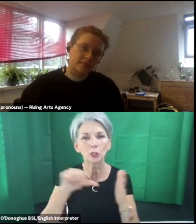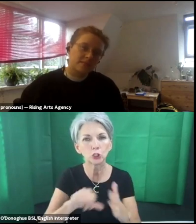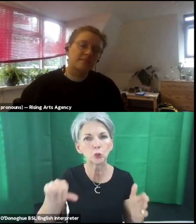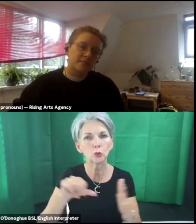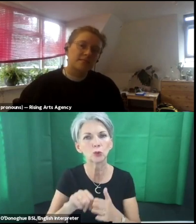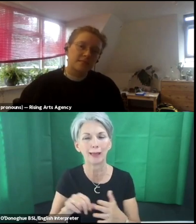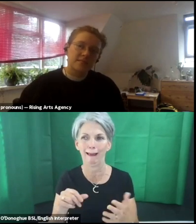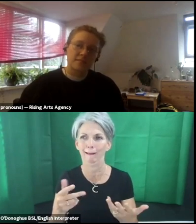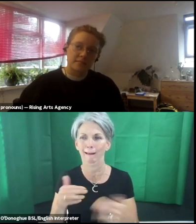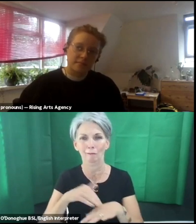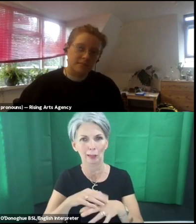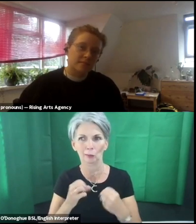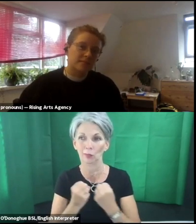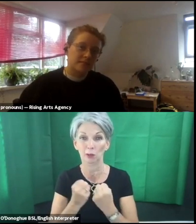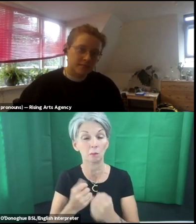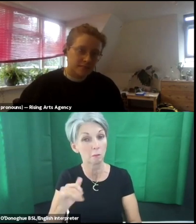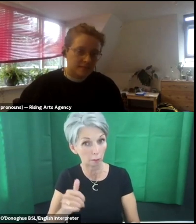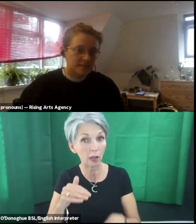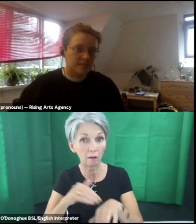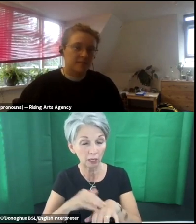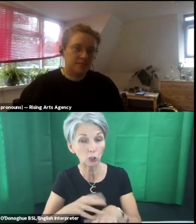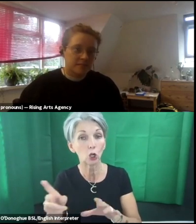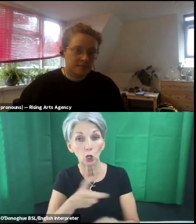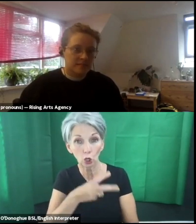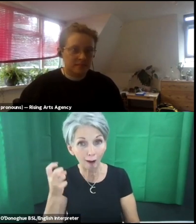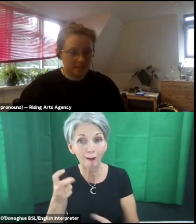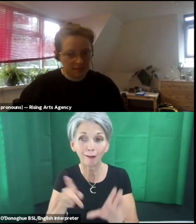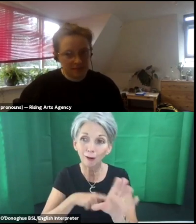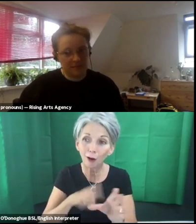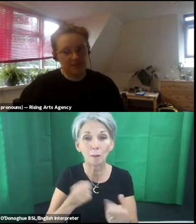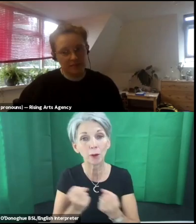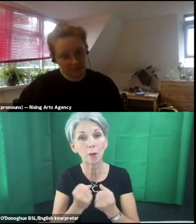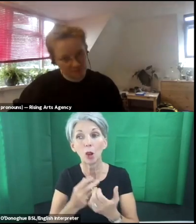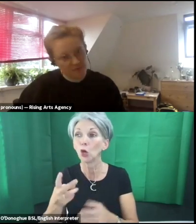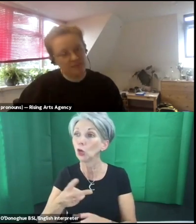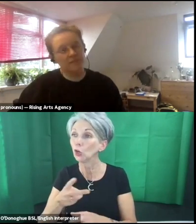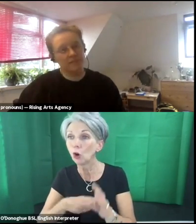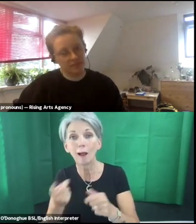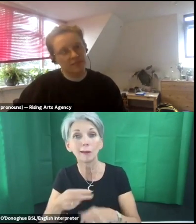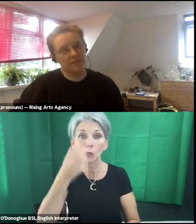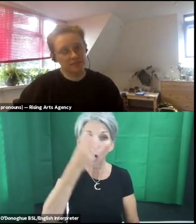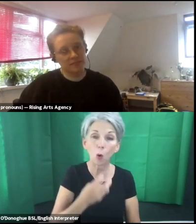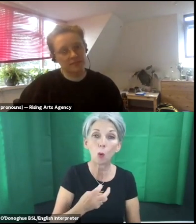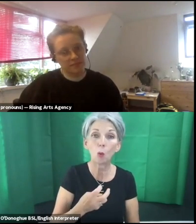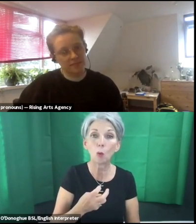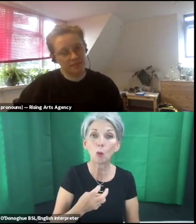So that could be issues that affect young people, it could be issues that, hopefully, affect young and old people as well - that's the stuff that we're